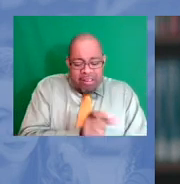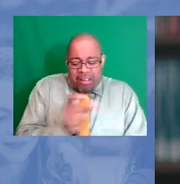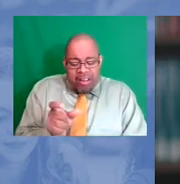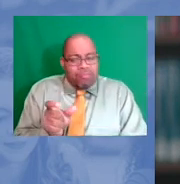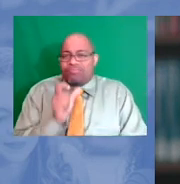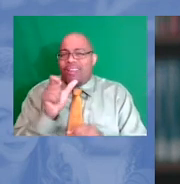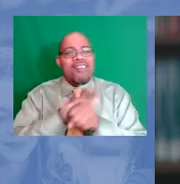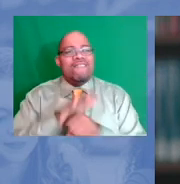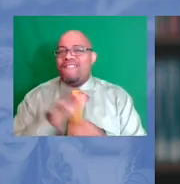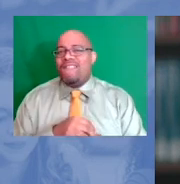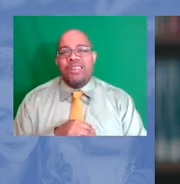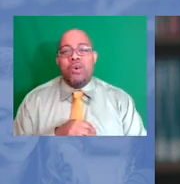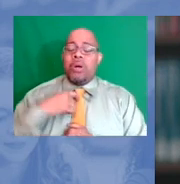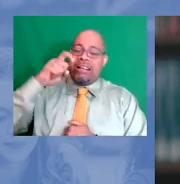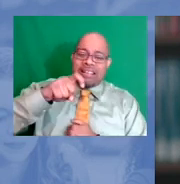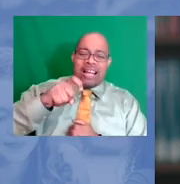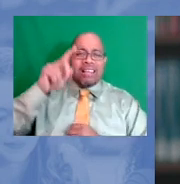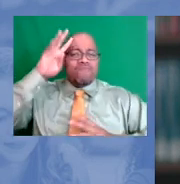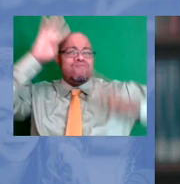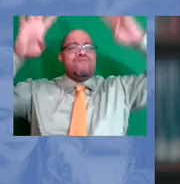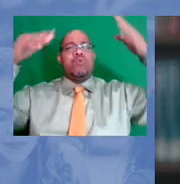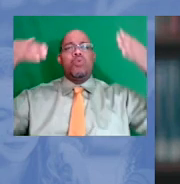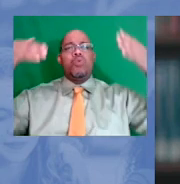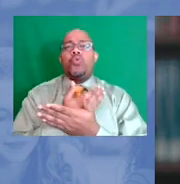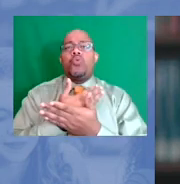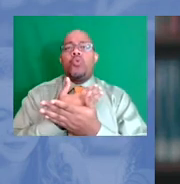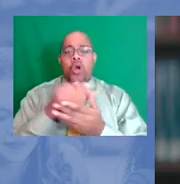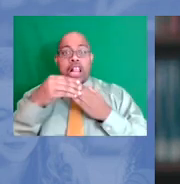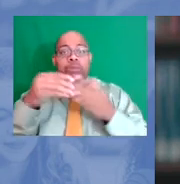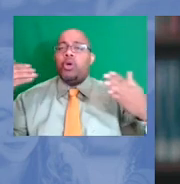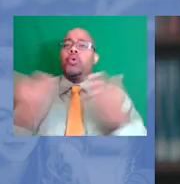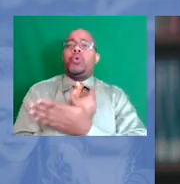WE NEED INNOVATIVE AND CREATIVE LEADERSHIP FUELED BY URGENCY.